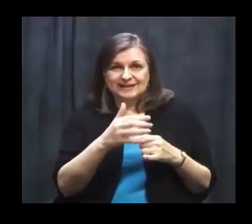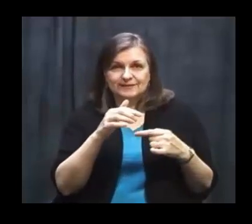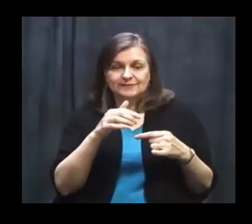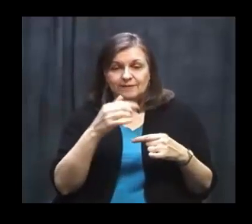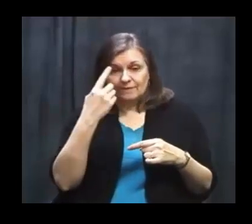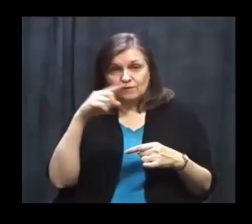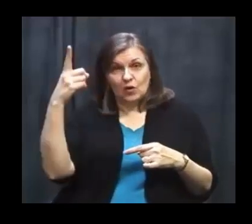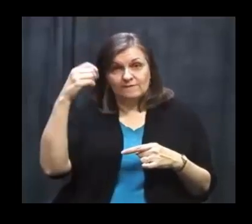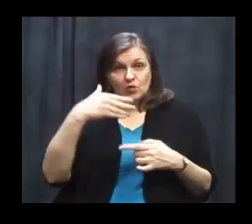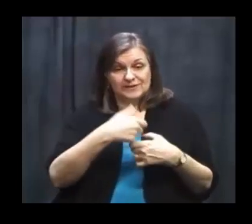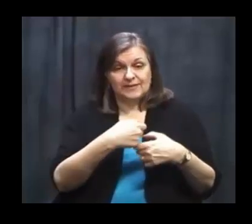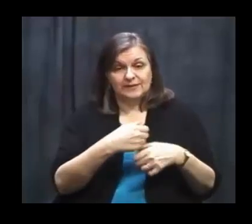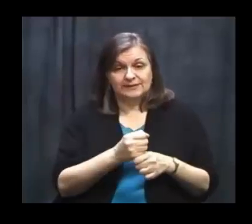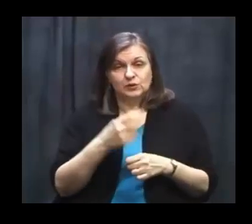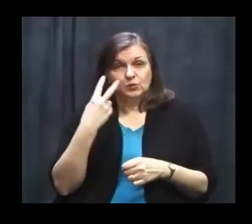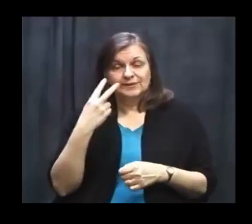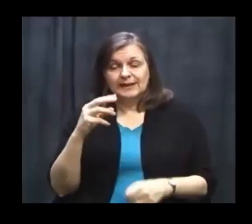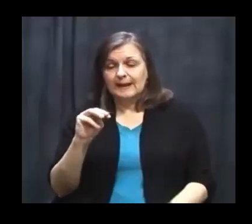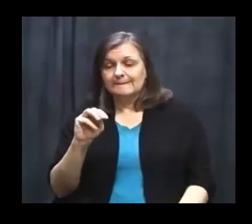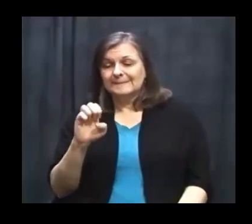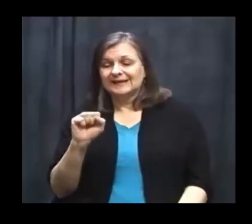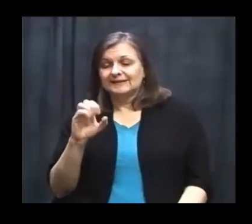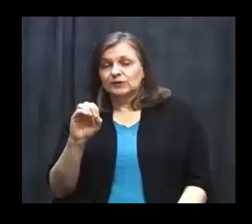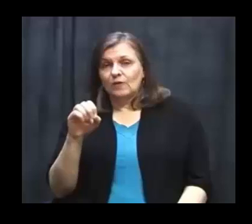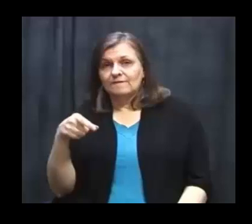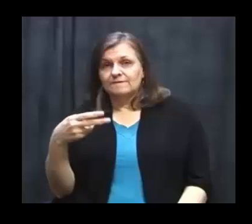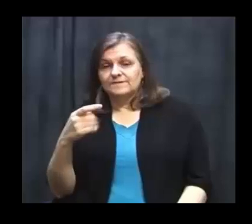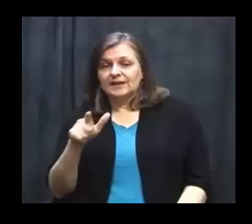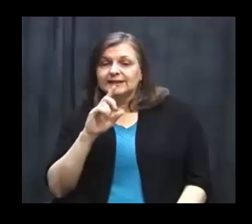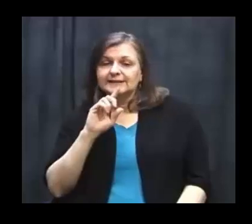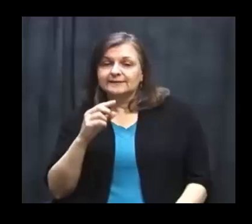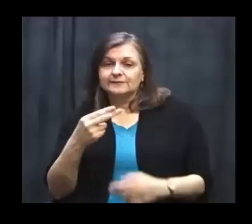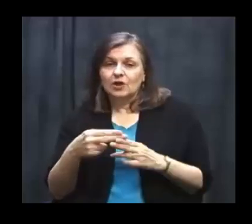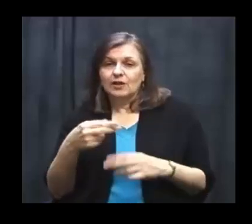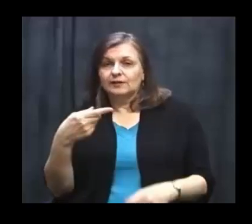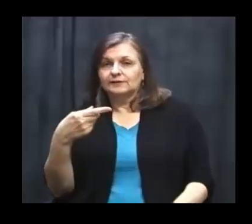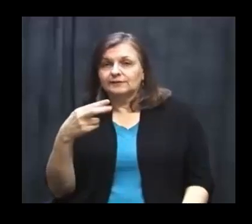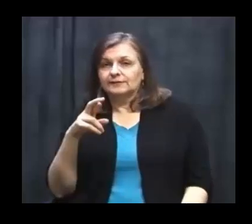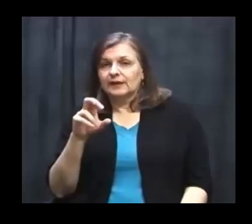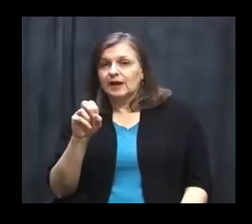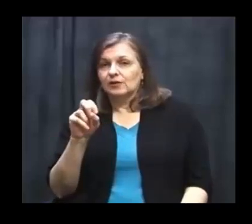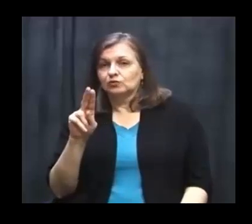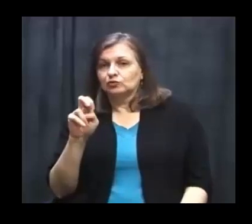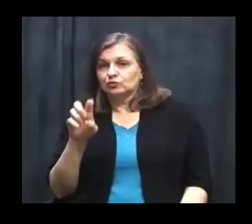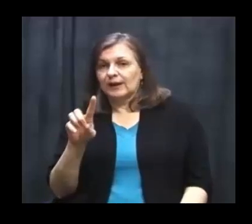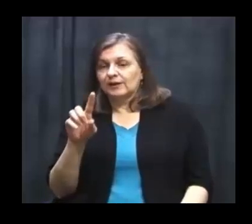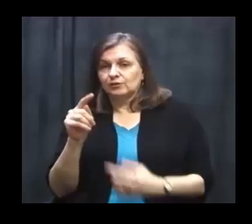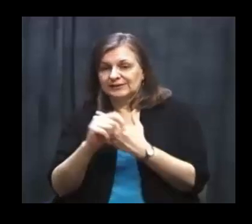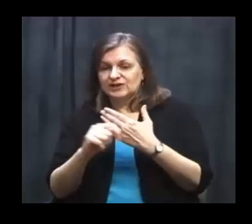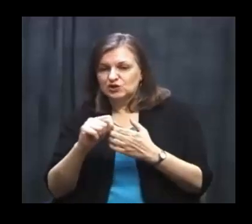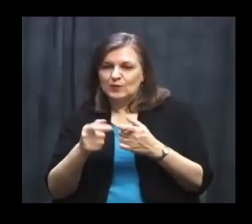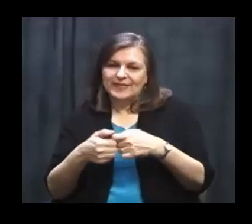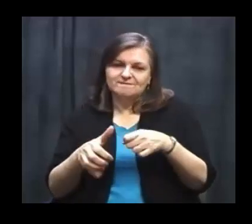leaves if they do photosynthesis. So you see here mesophyll ground tissue as we mentioned before